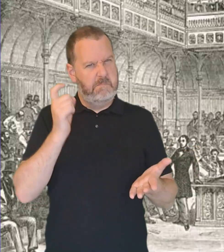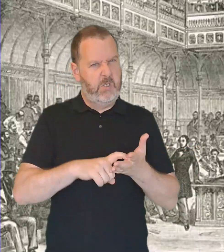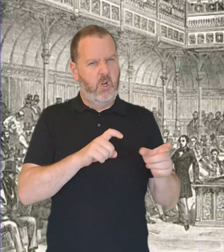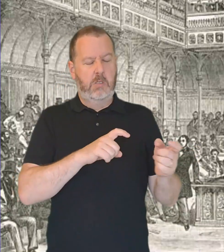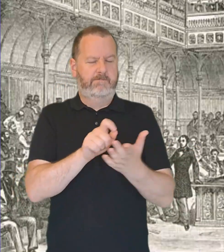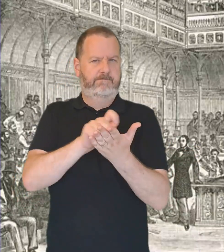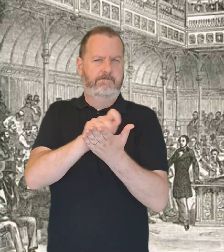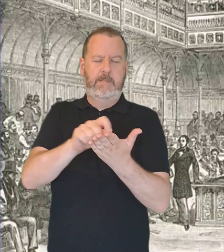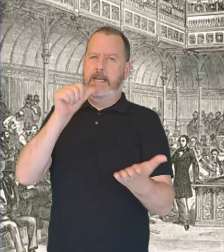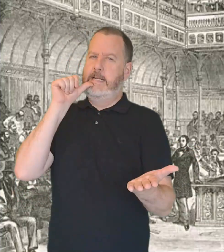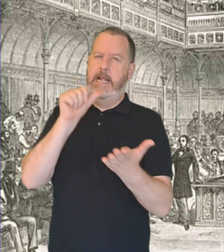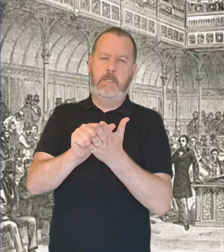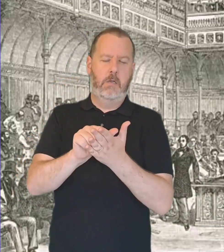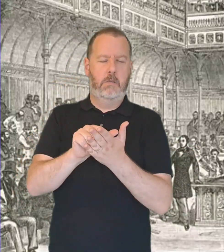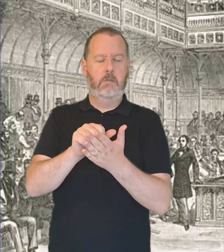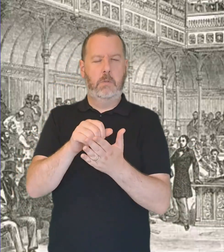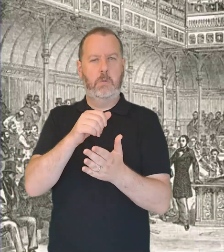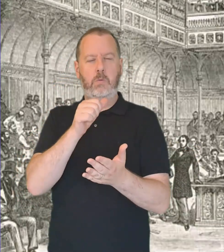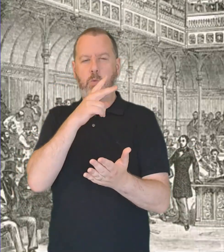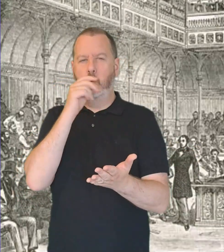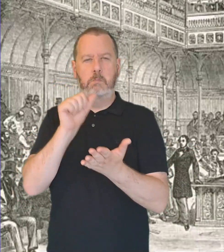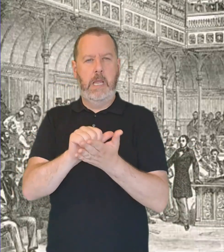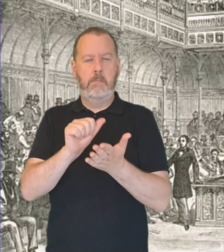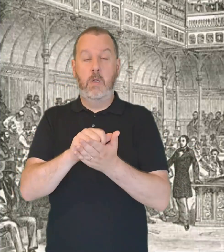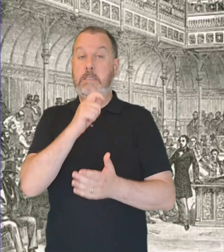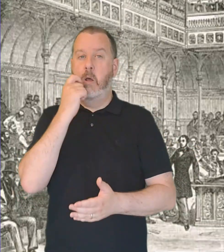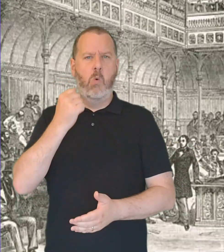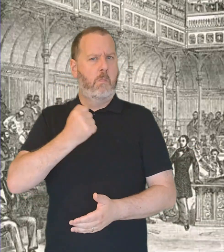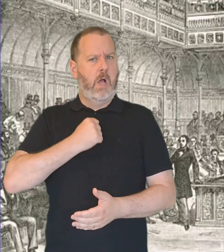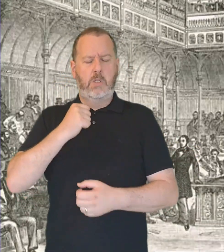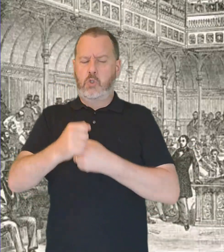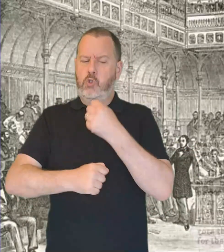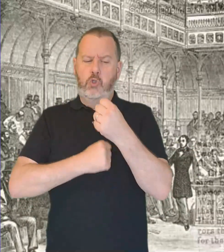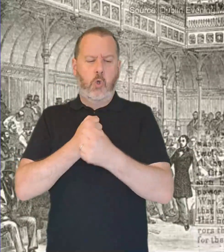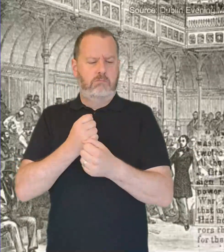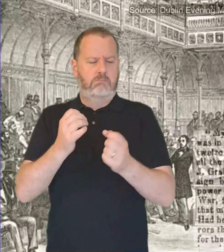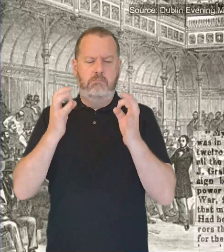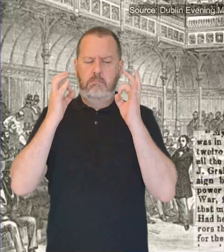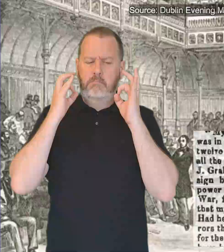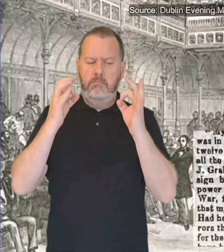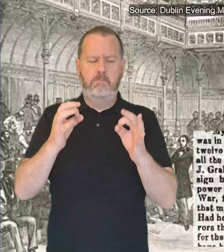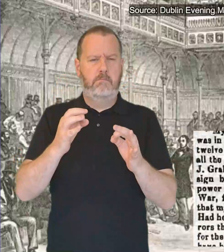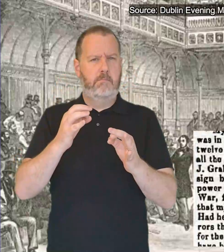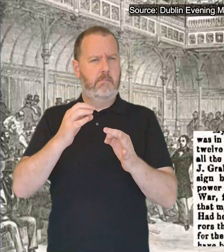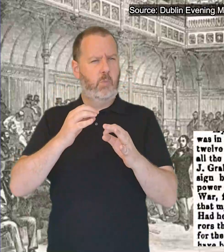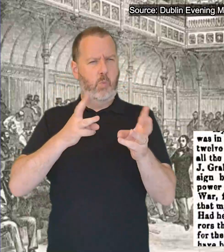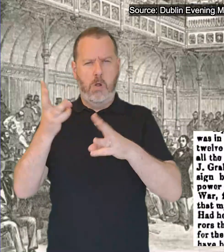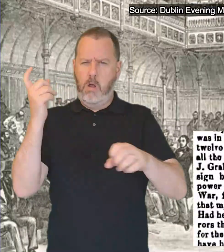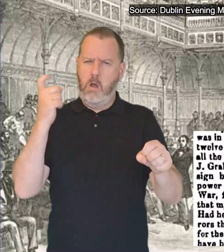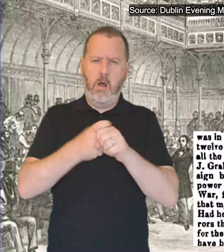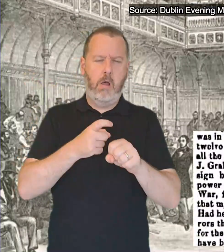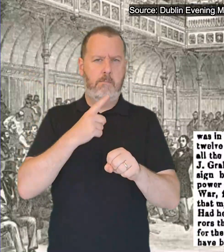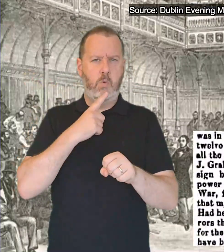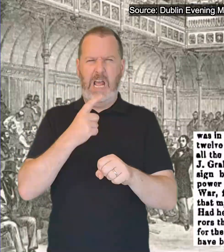that his son had experienced "foul oppression, which rendered twelve years of his life unavailing,